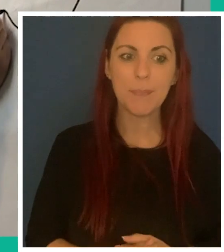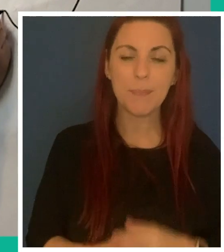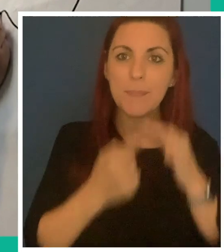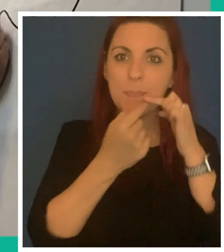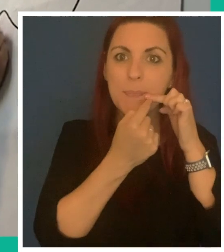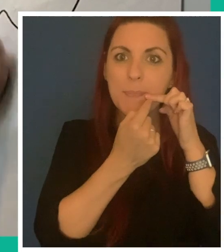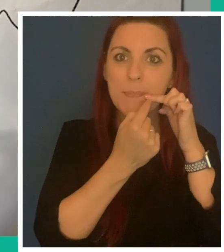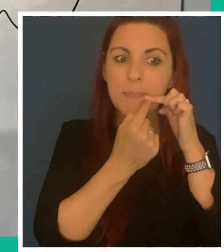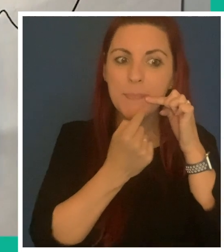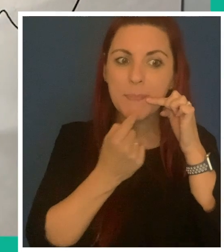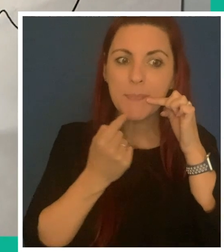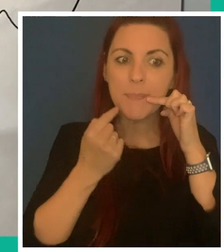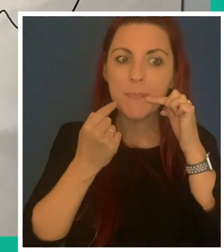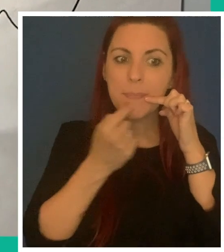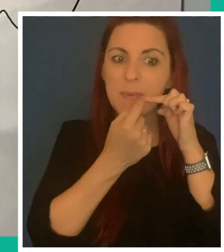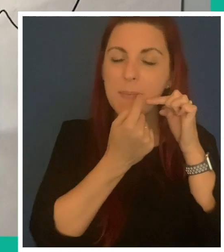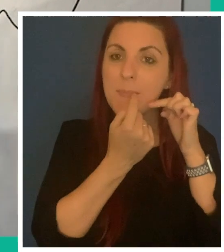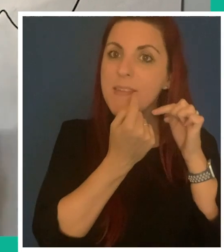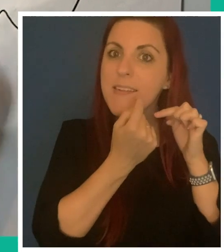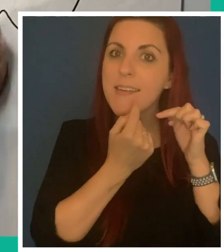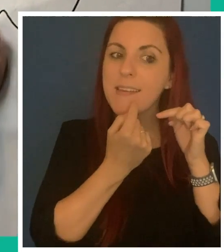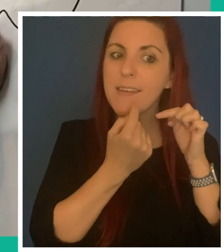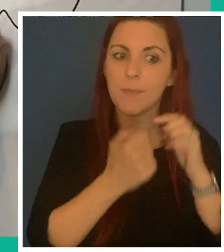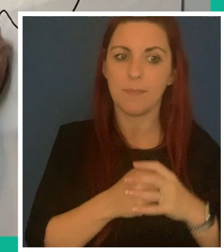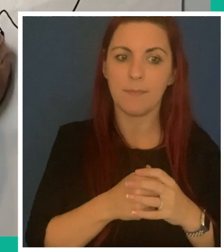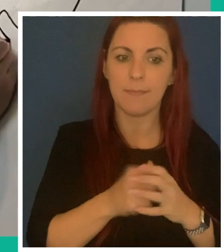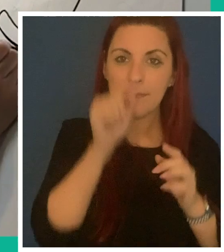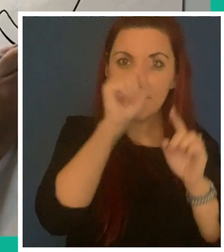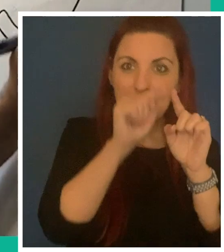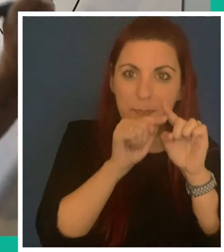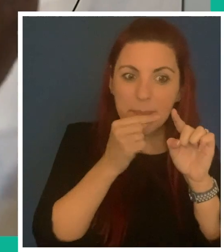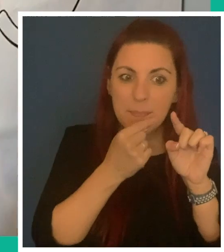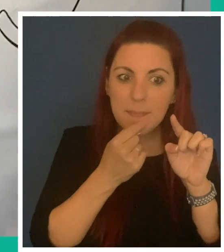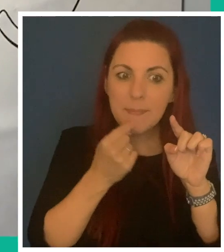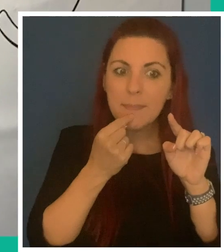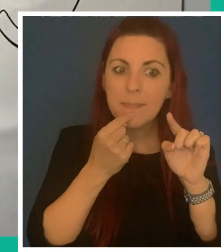that comes around like that and then goes a little bit under his mouth like that.